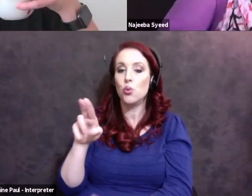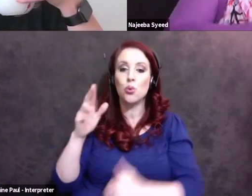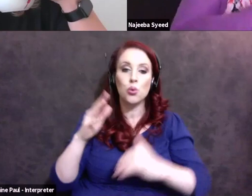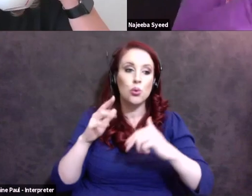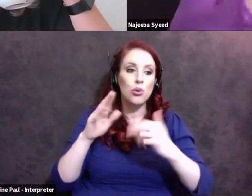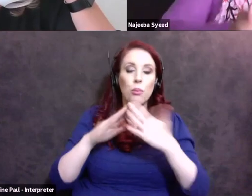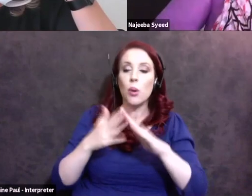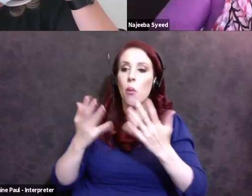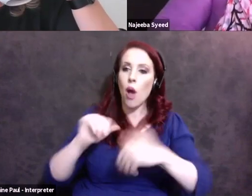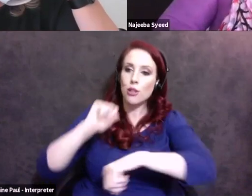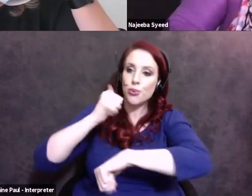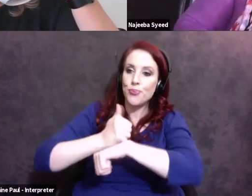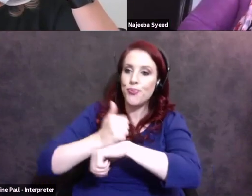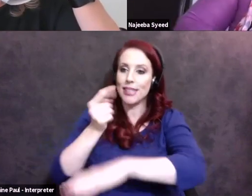there has been anti Hindu bias.